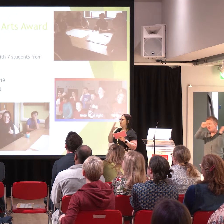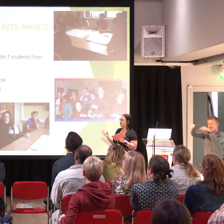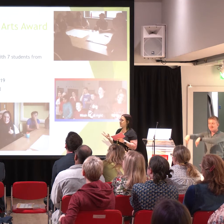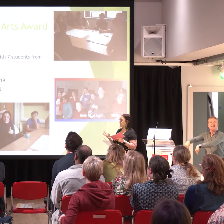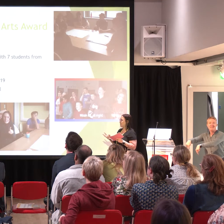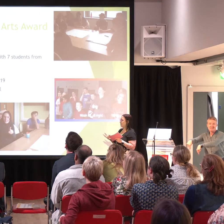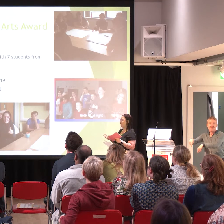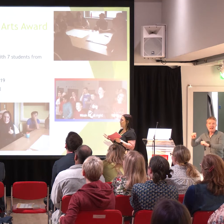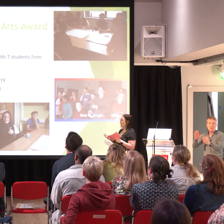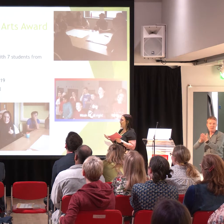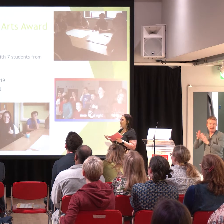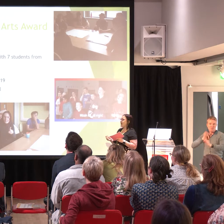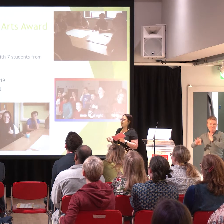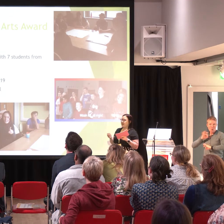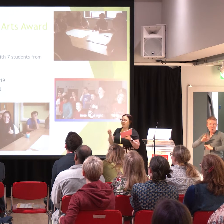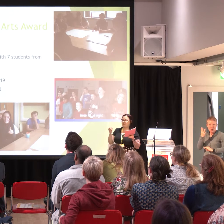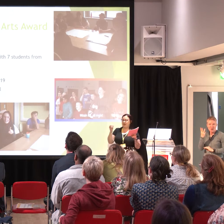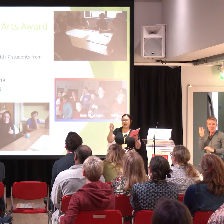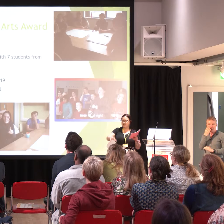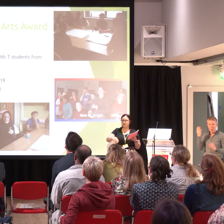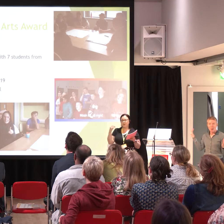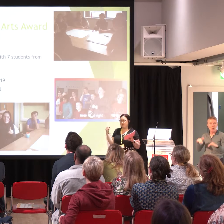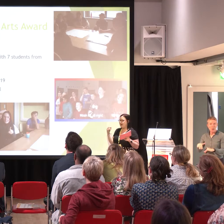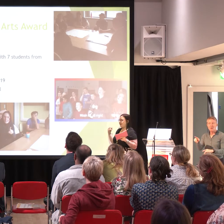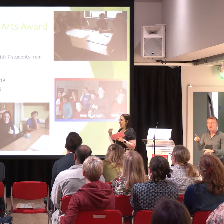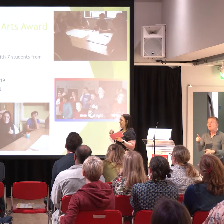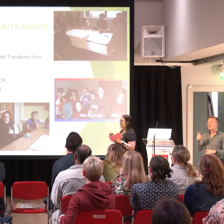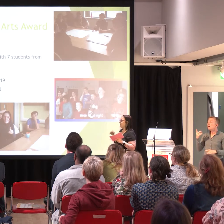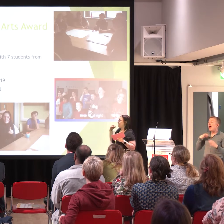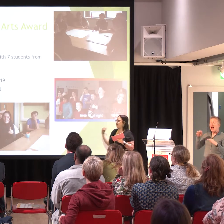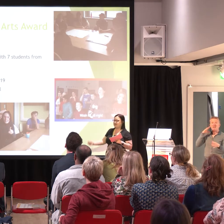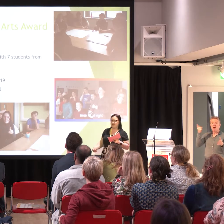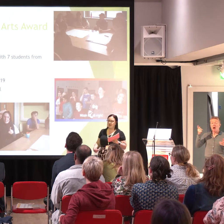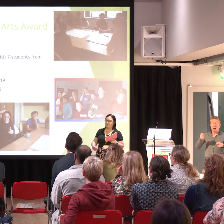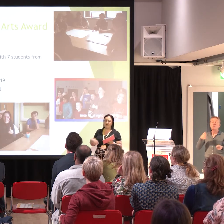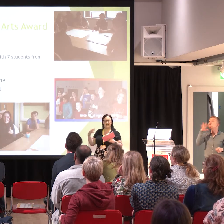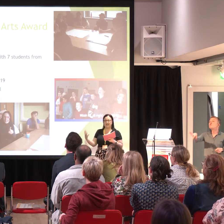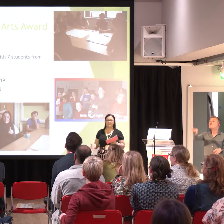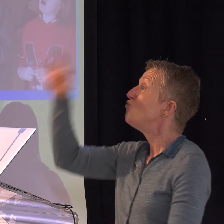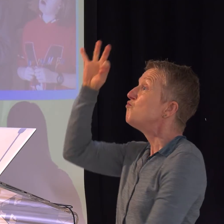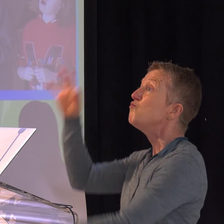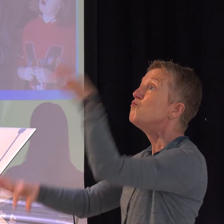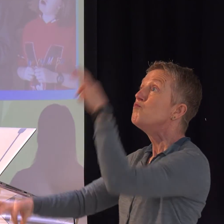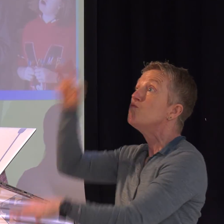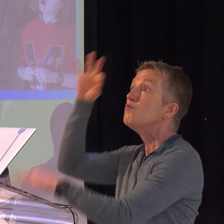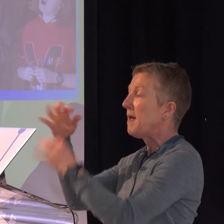There was three schools that performed there. The actors were pulled out of a hat. They had to learn the play, they had to make all the resources.